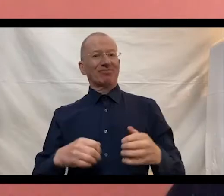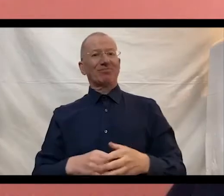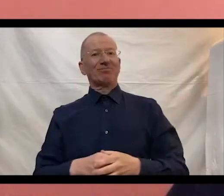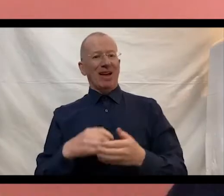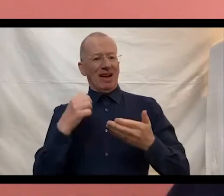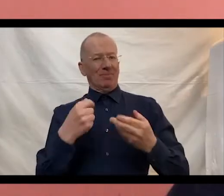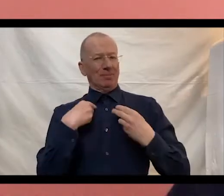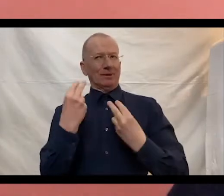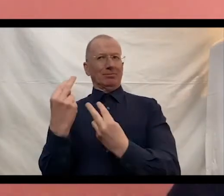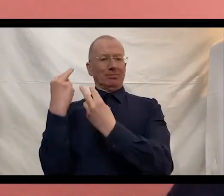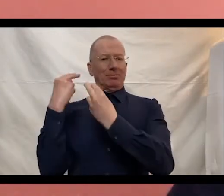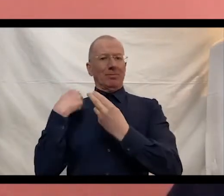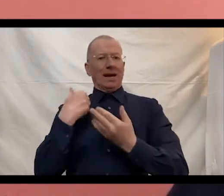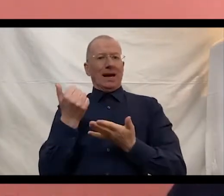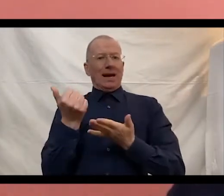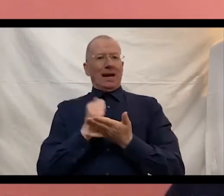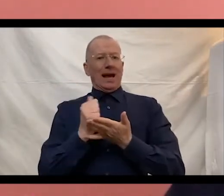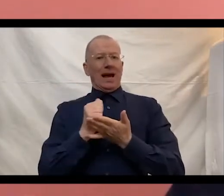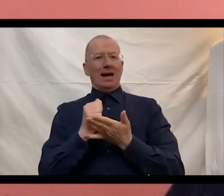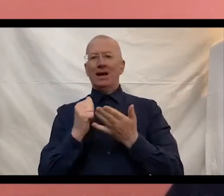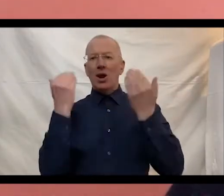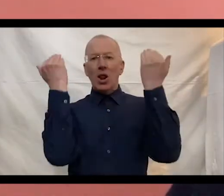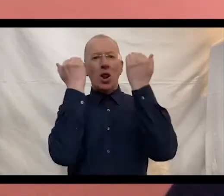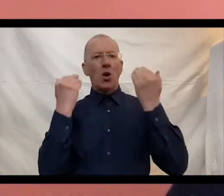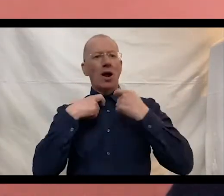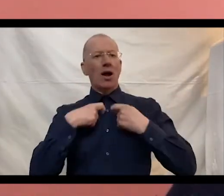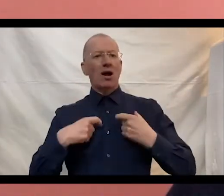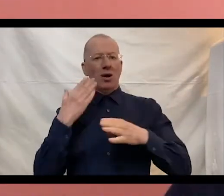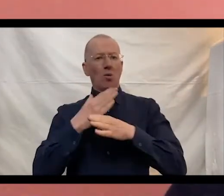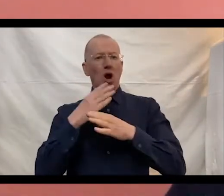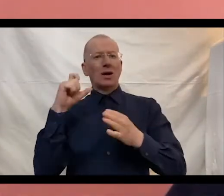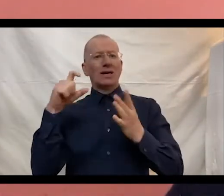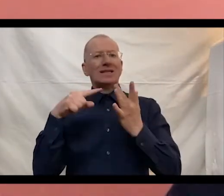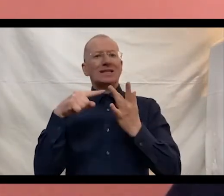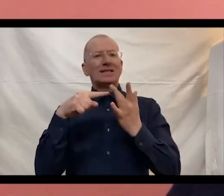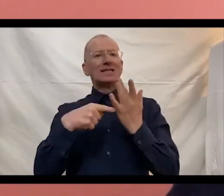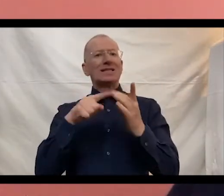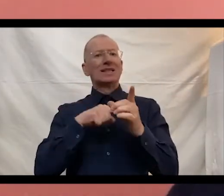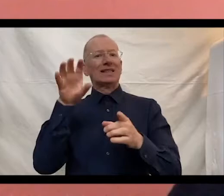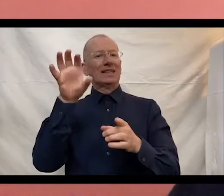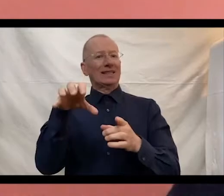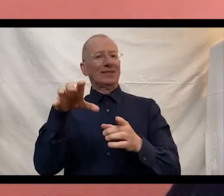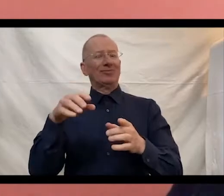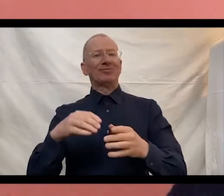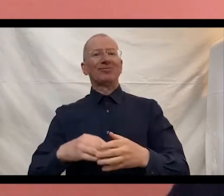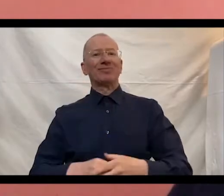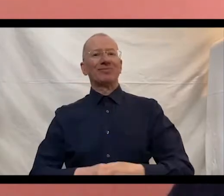which reflects on my time in the closet as a gay city lawyer.